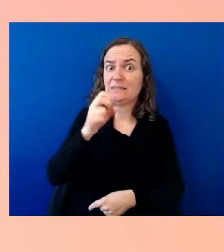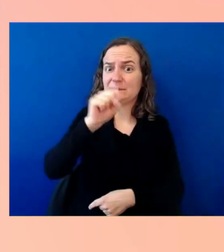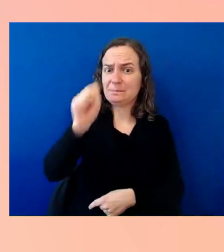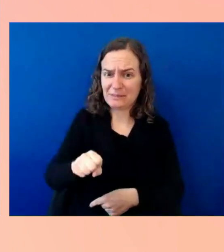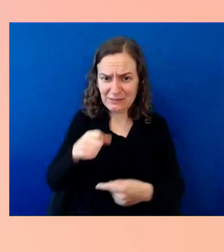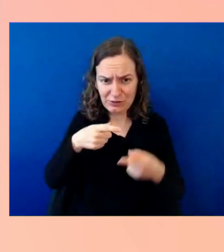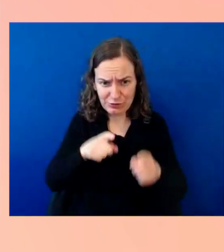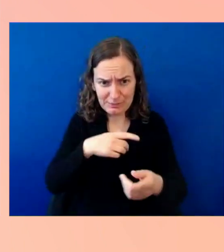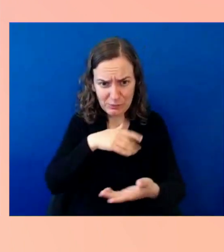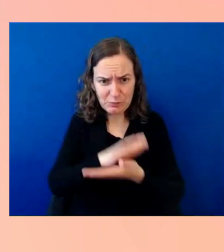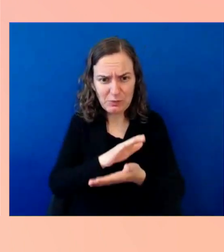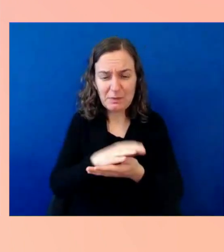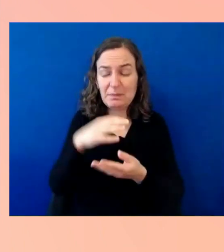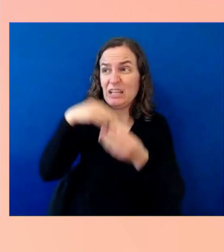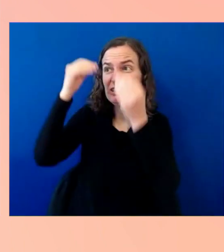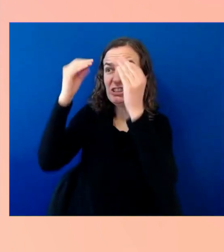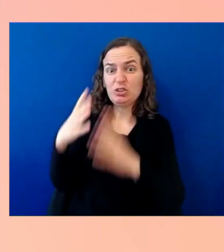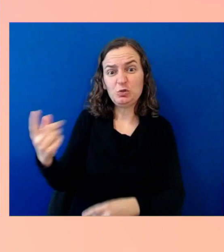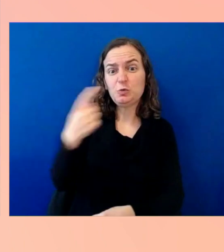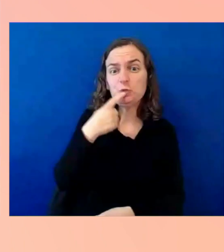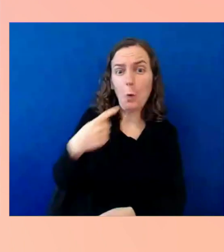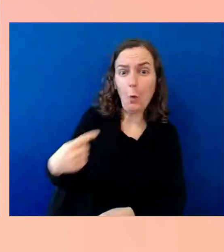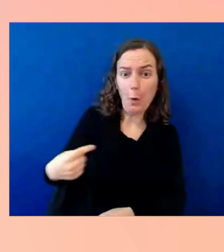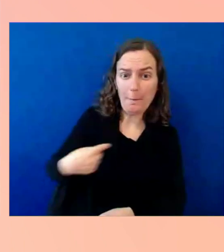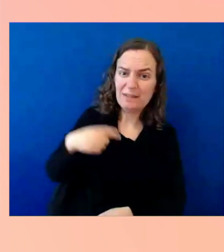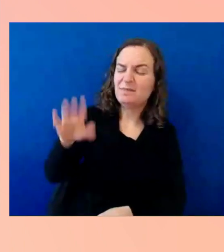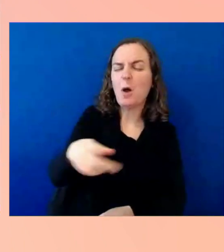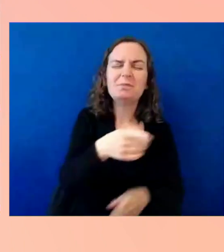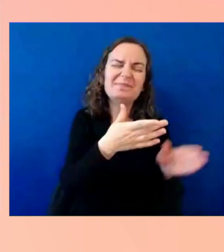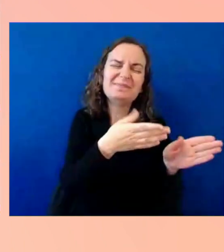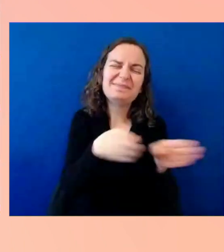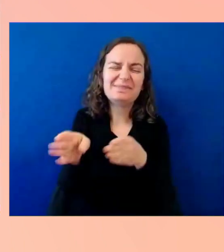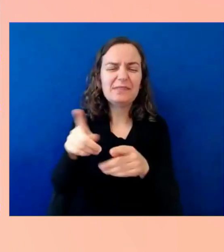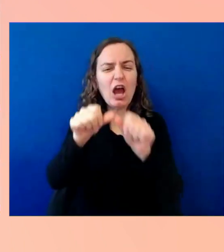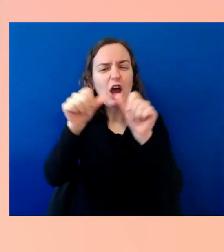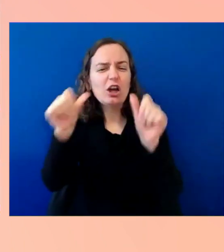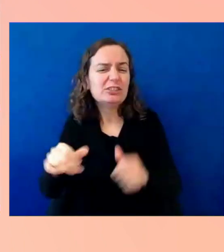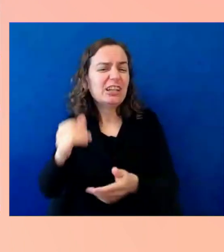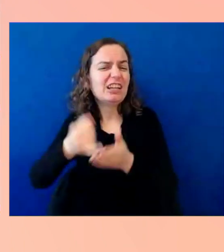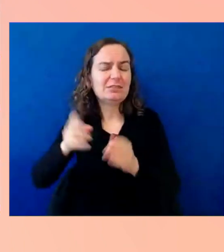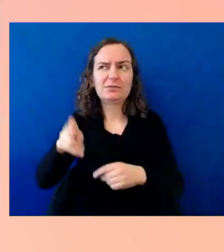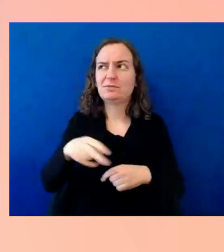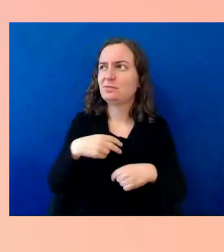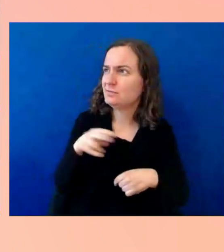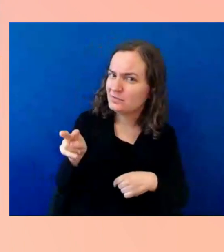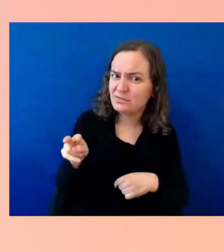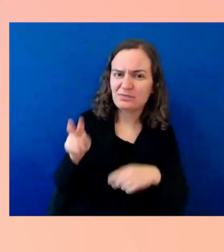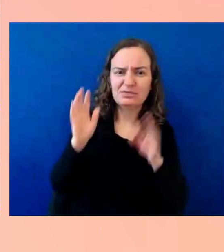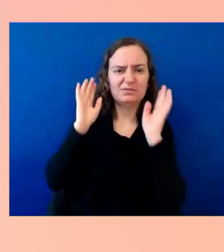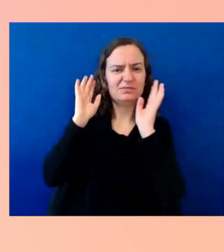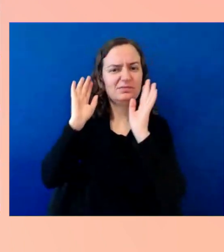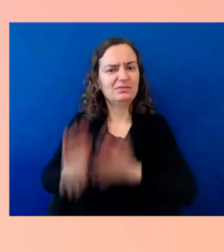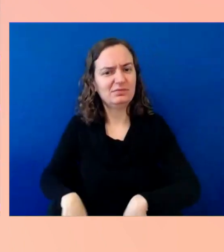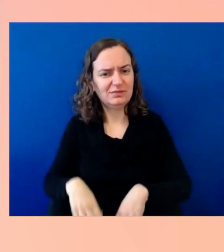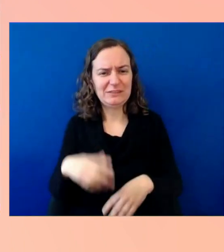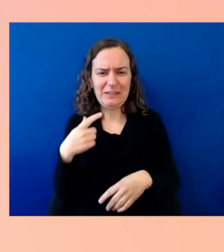my major to architecture or art history. For whatever reason, that actually emboldened me.